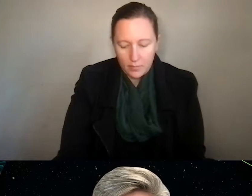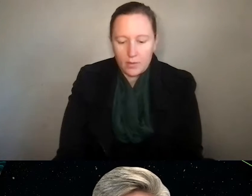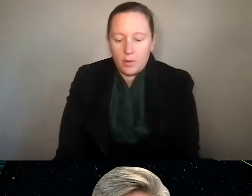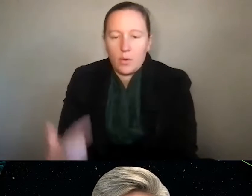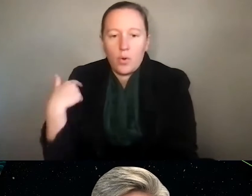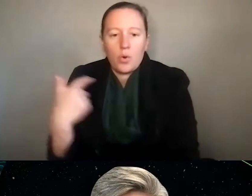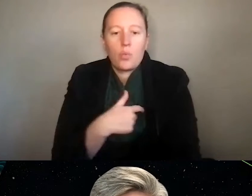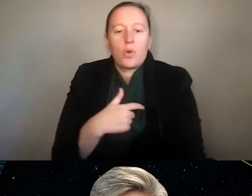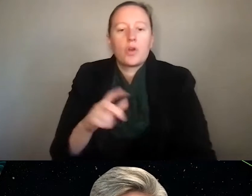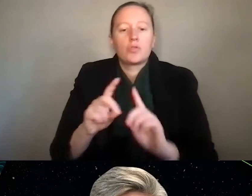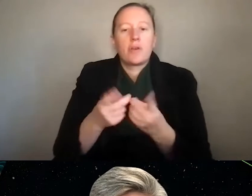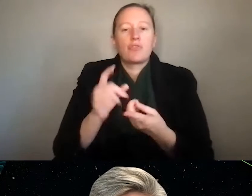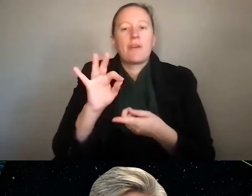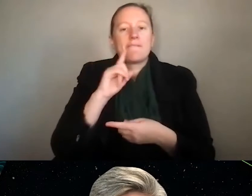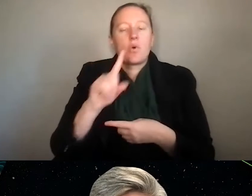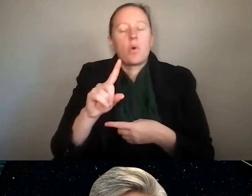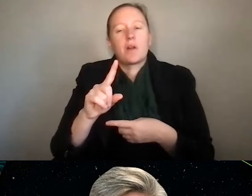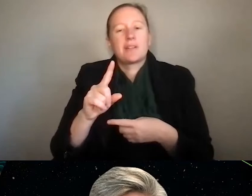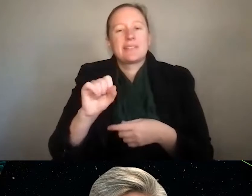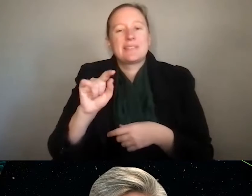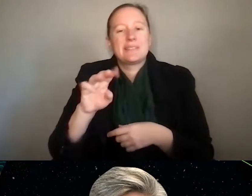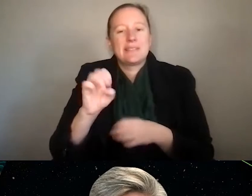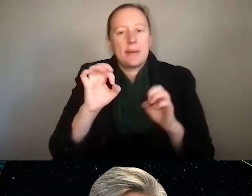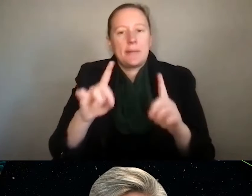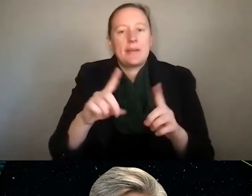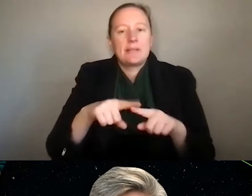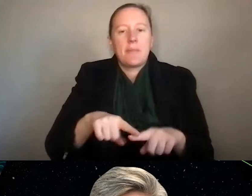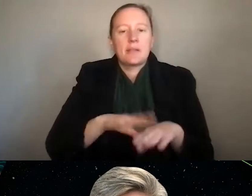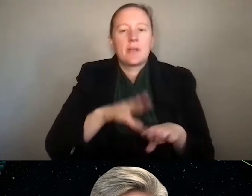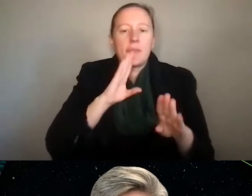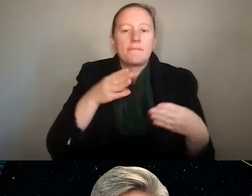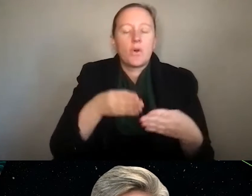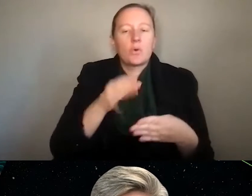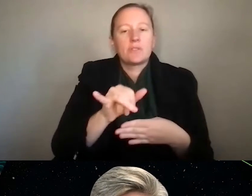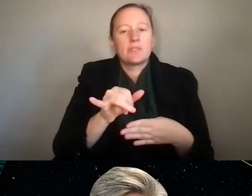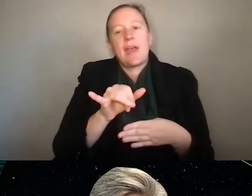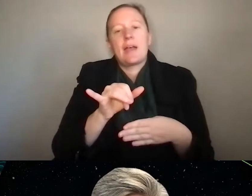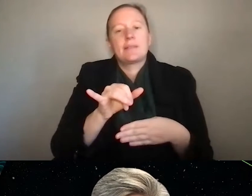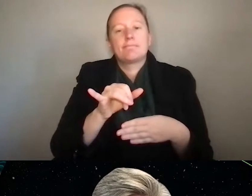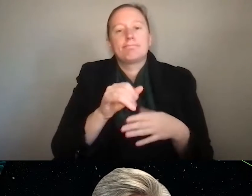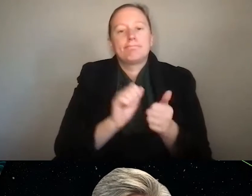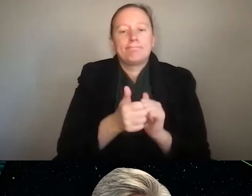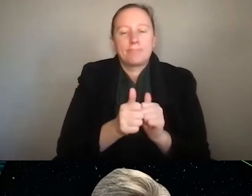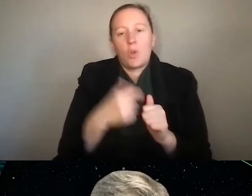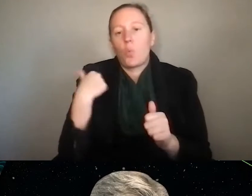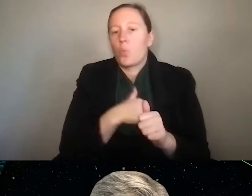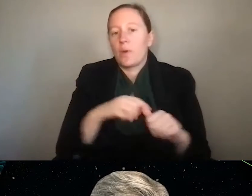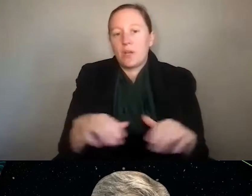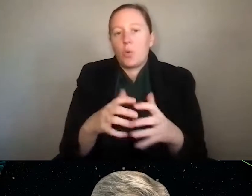the focus of that particular competition. I know that we do a lot in cybersecurity, you saw a couple of slides around that,